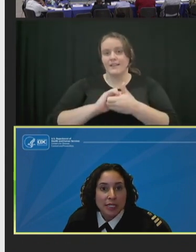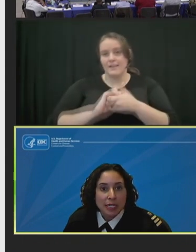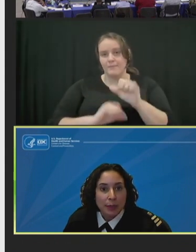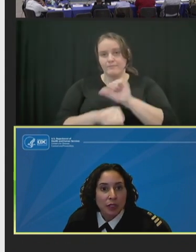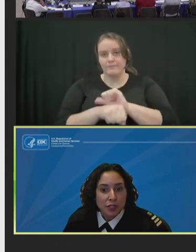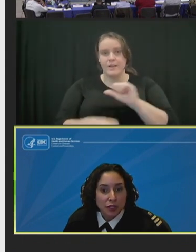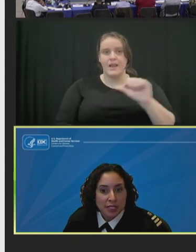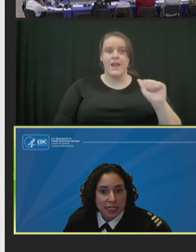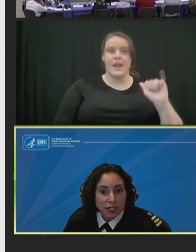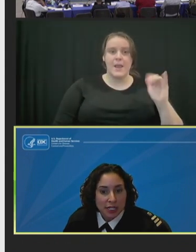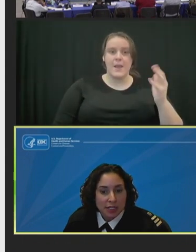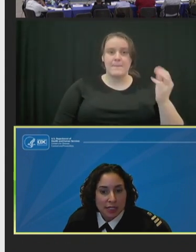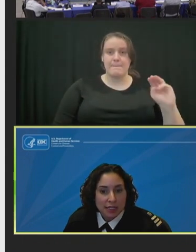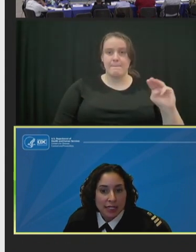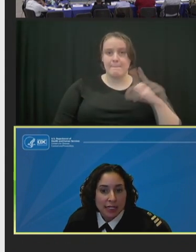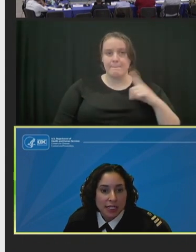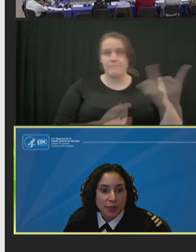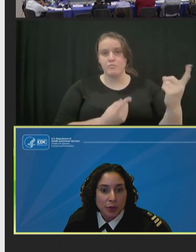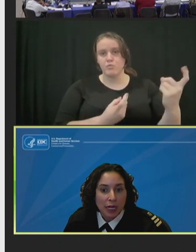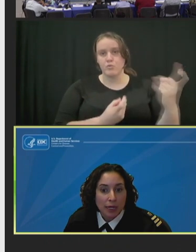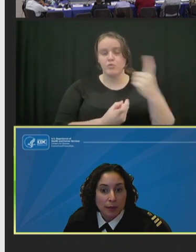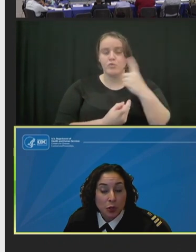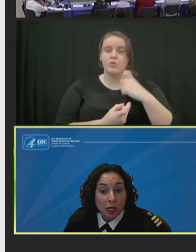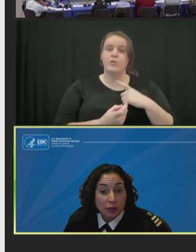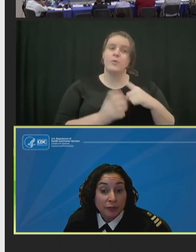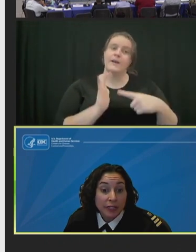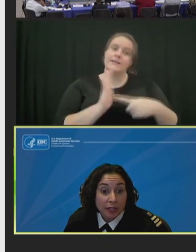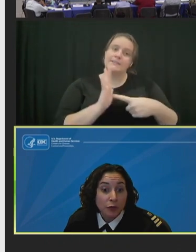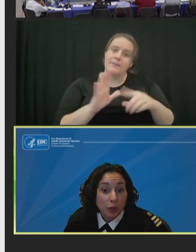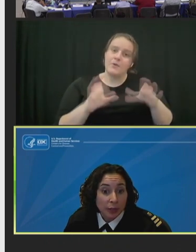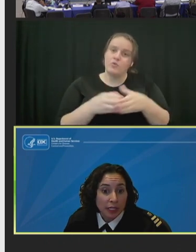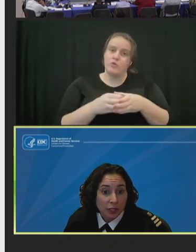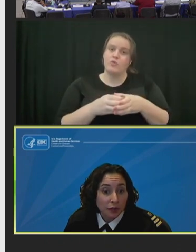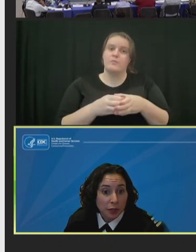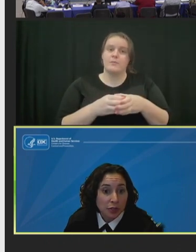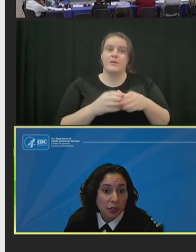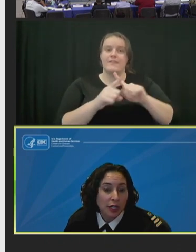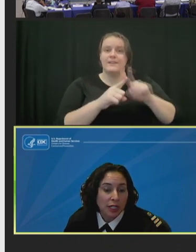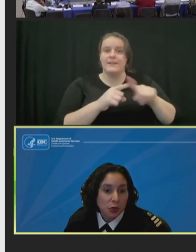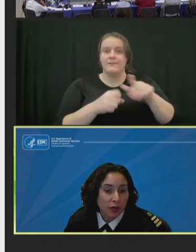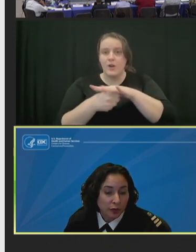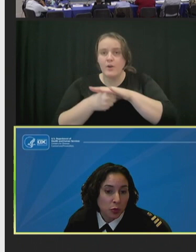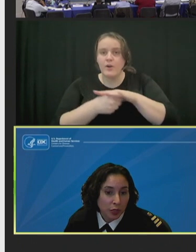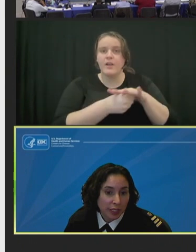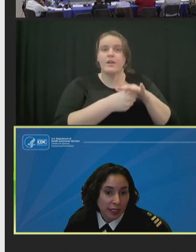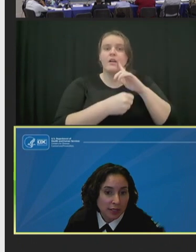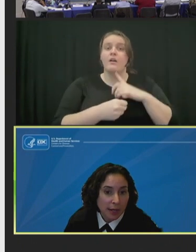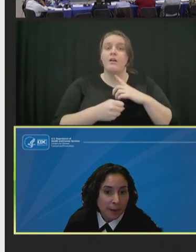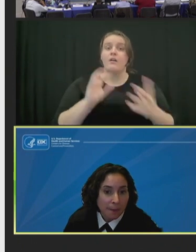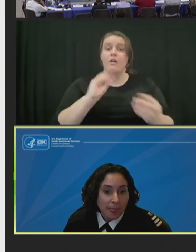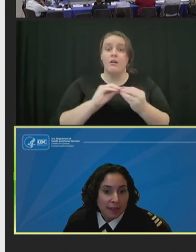sample of jurisdictions, and this led to 12 key informant interviews across 12 awardees. These